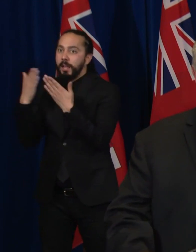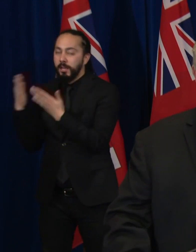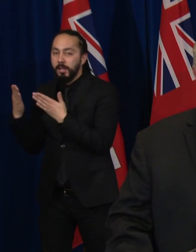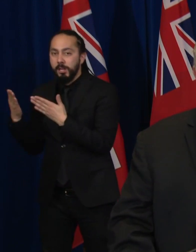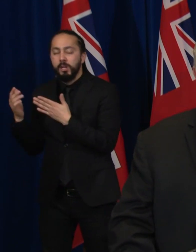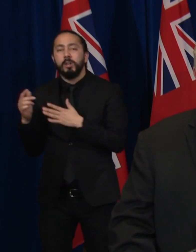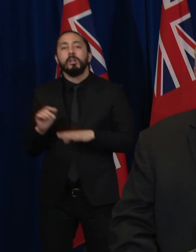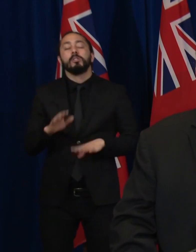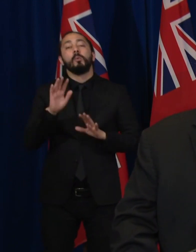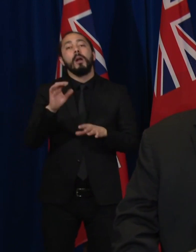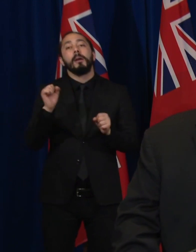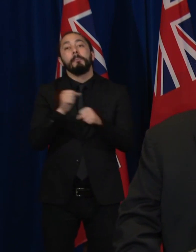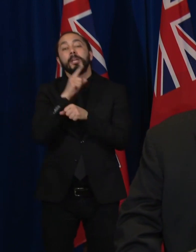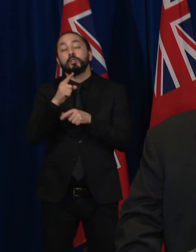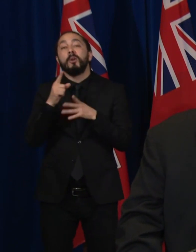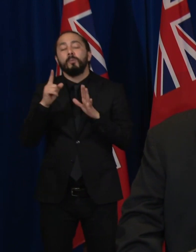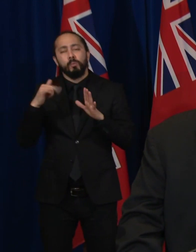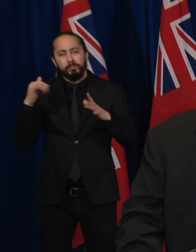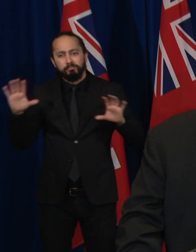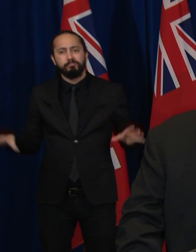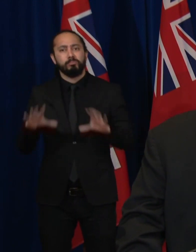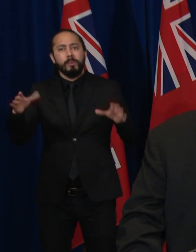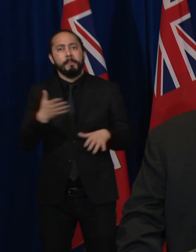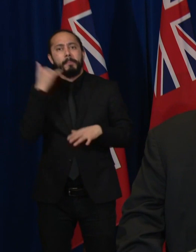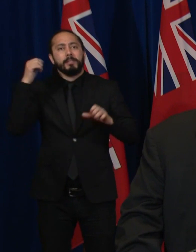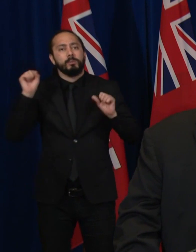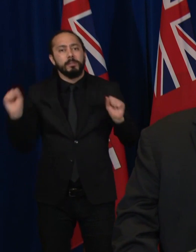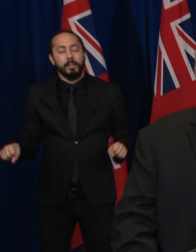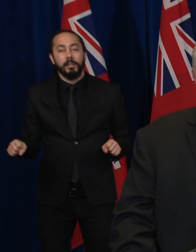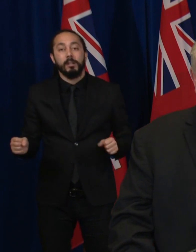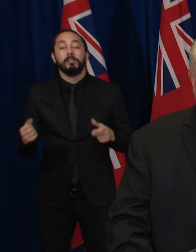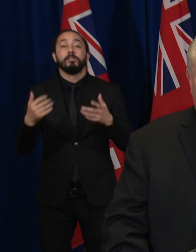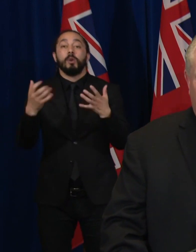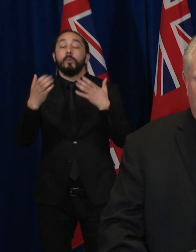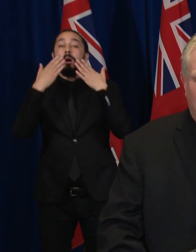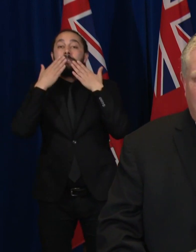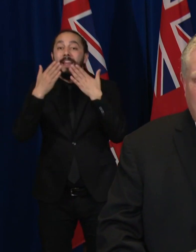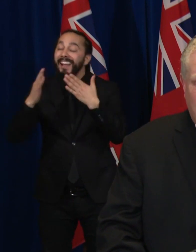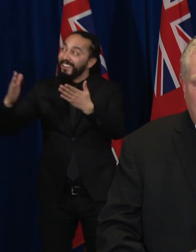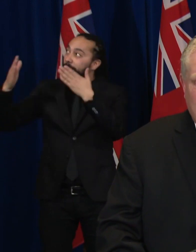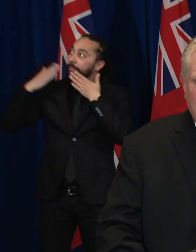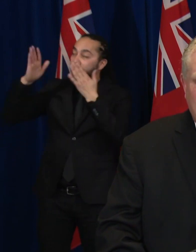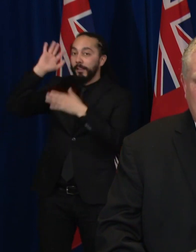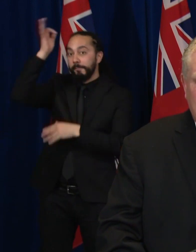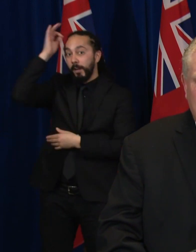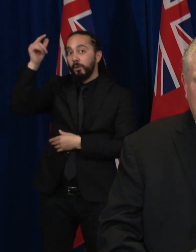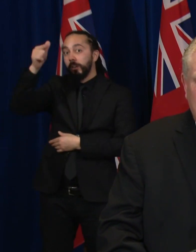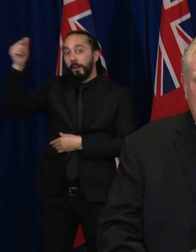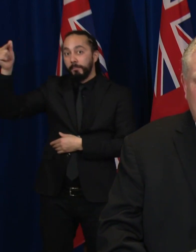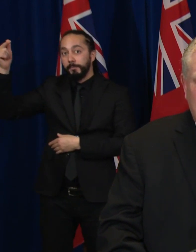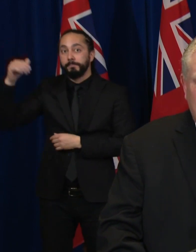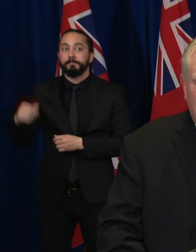the best working together. So again I want to thank the federal government for collaboration with us. That's